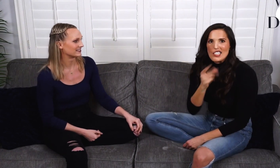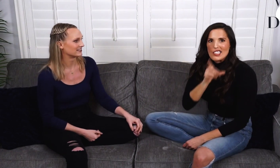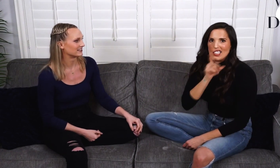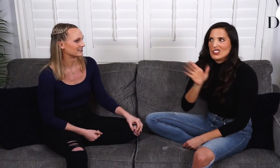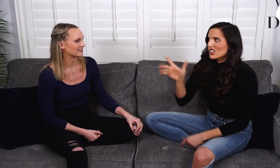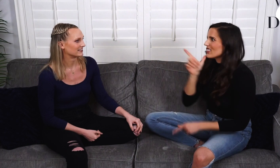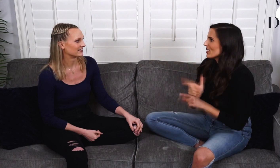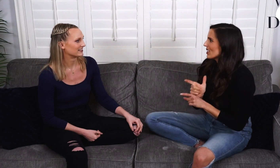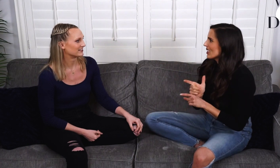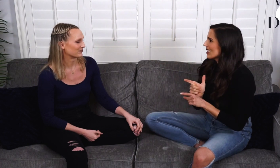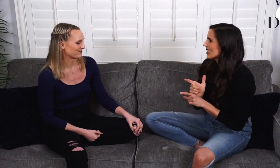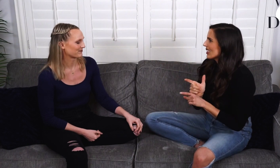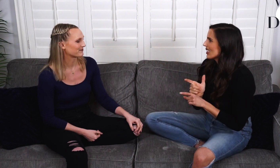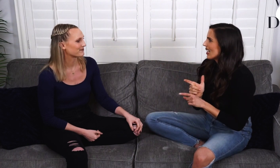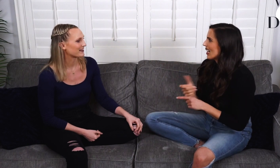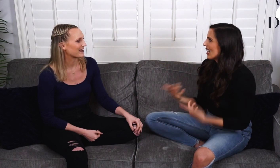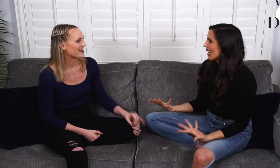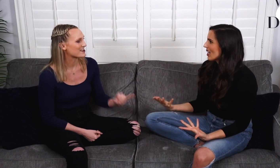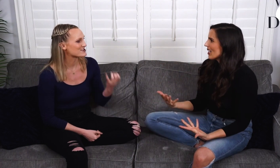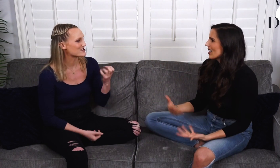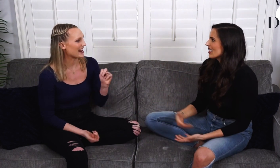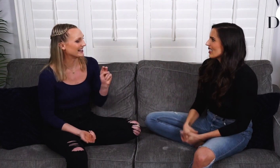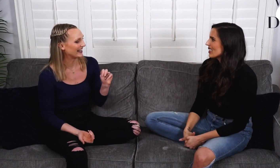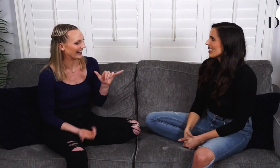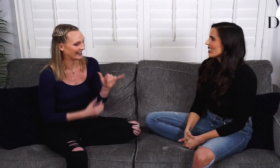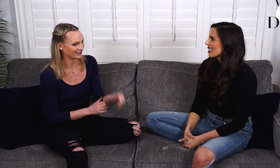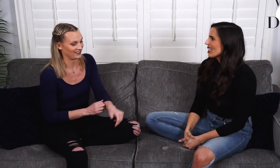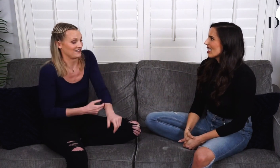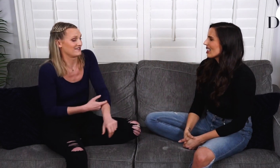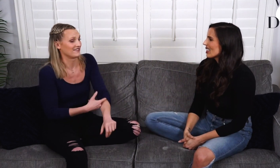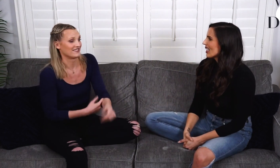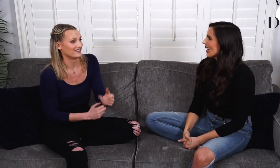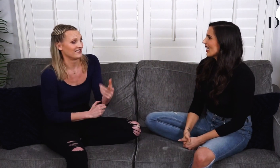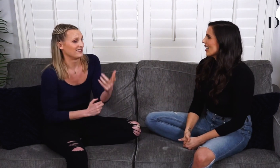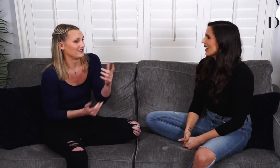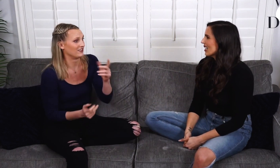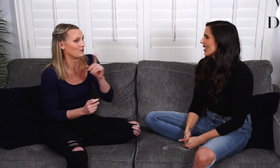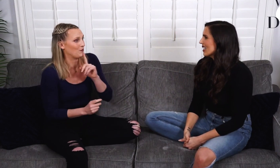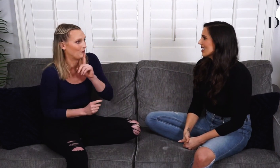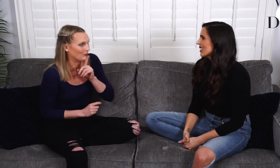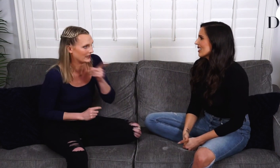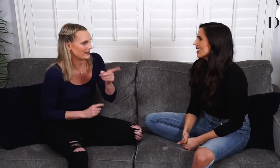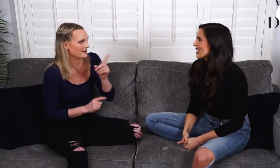Carly's voice is her sister! - Jenny! I'm really